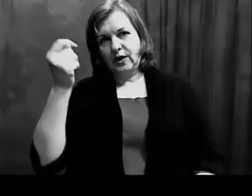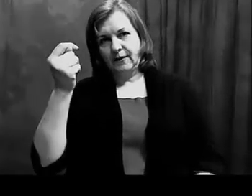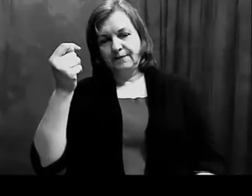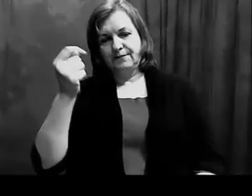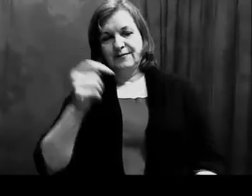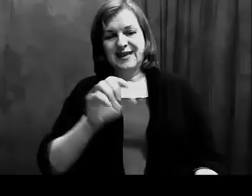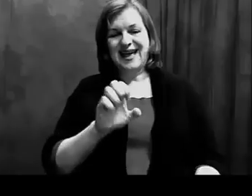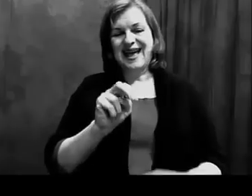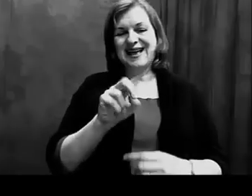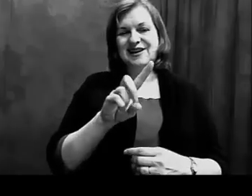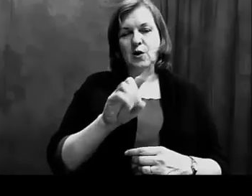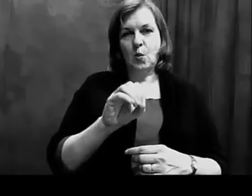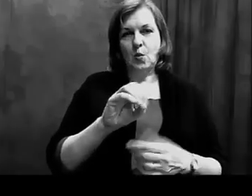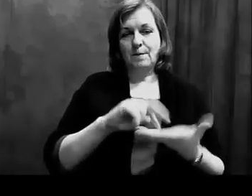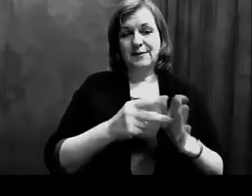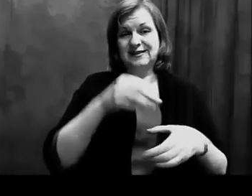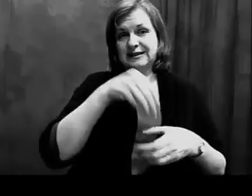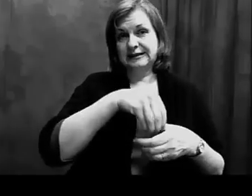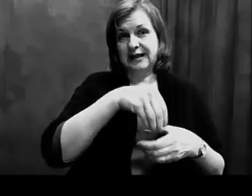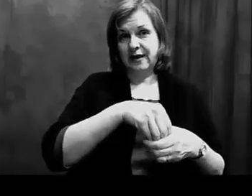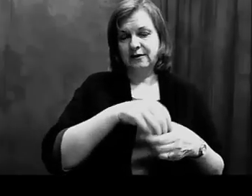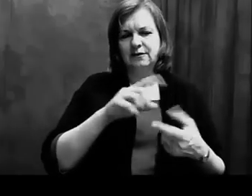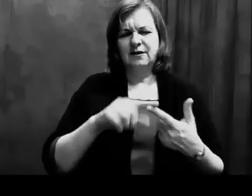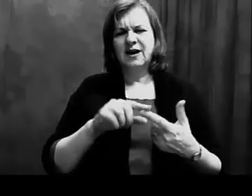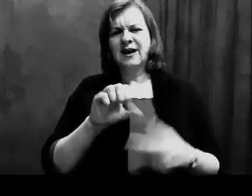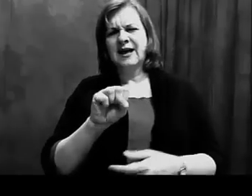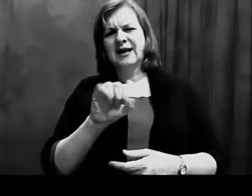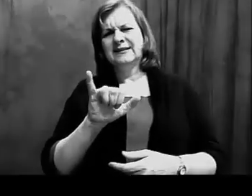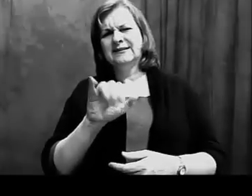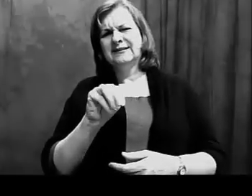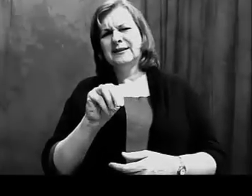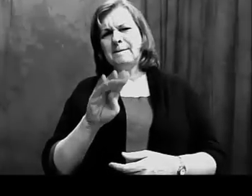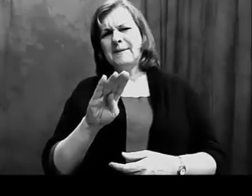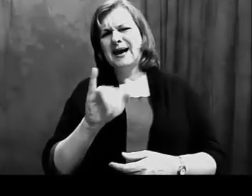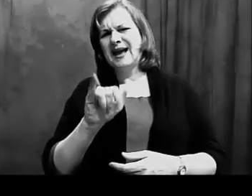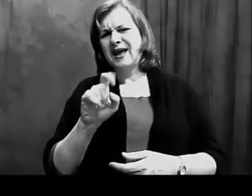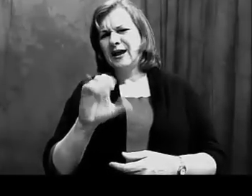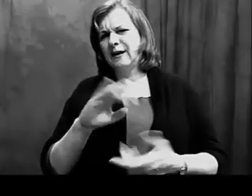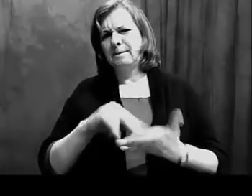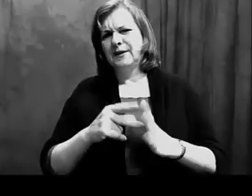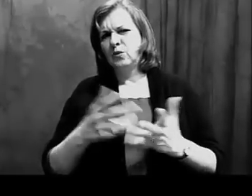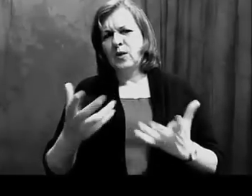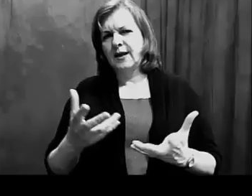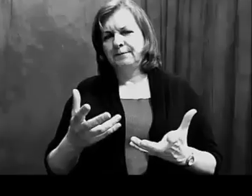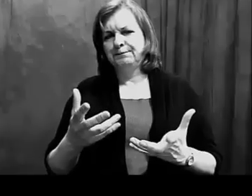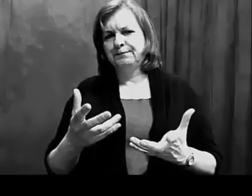this is something known as the Endsymbiotic Theory -- "endo" is inside